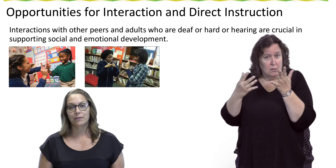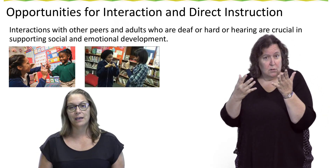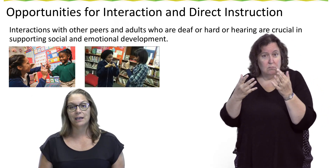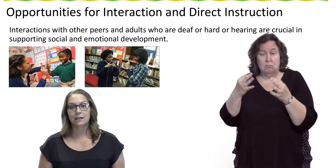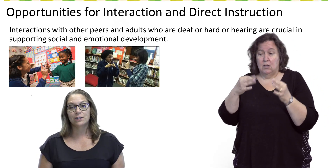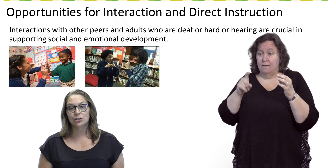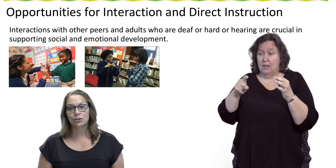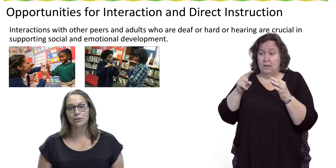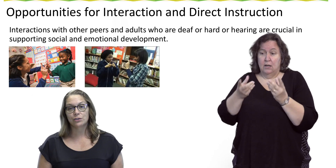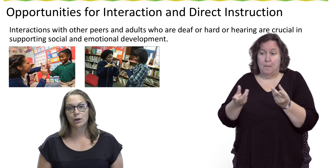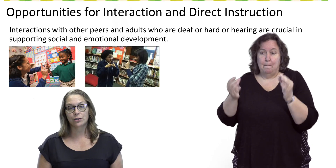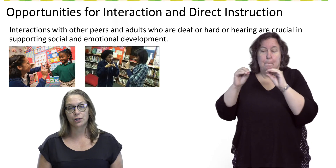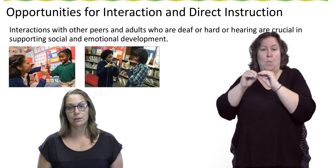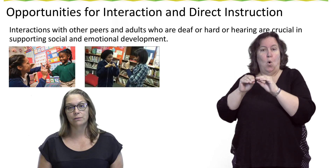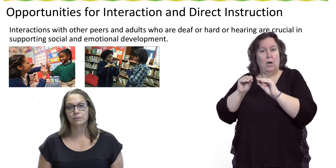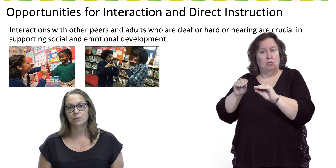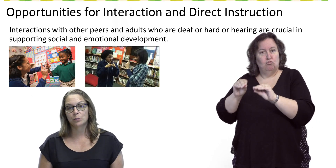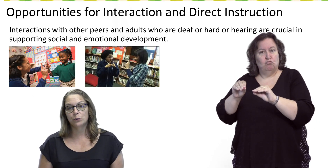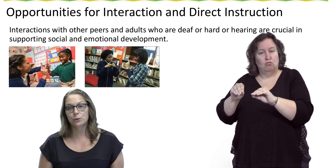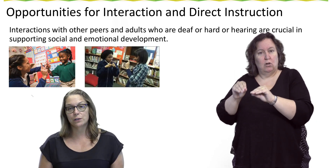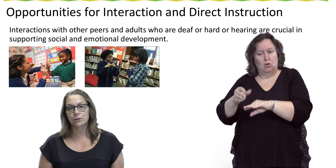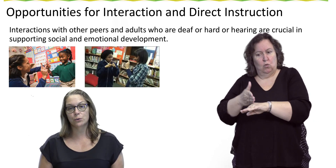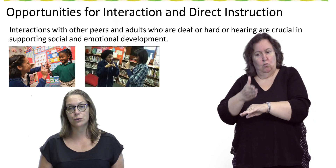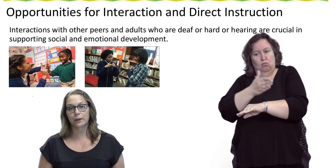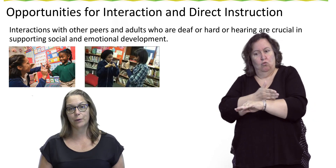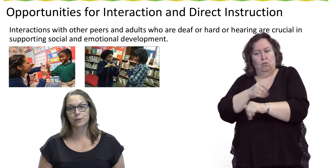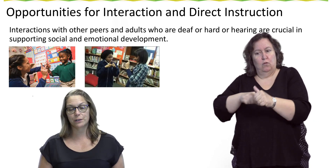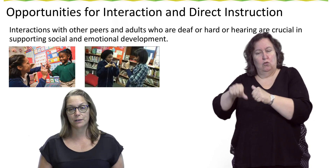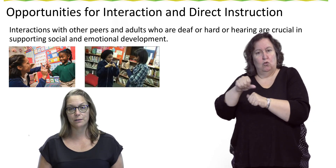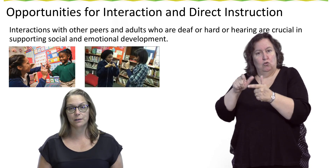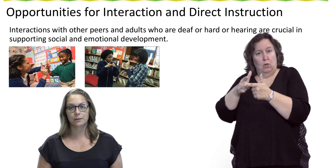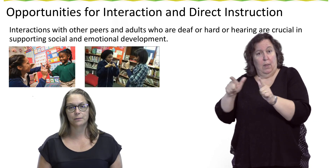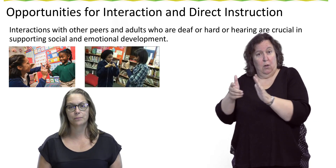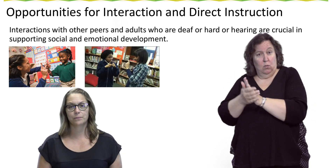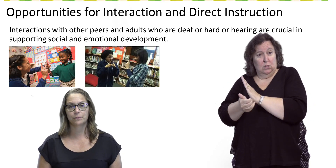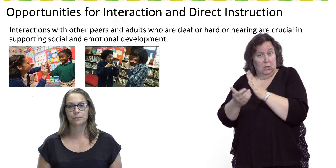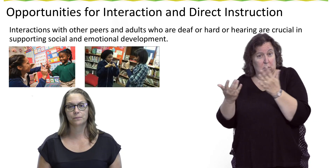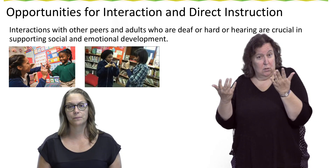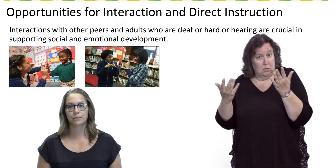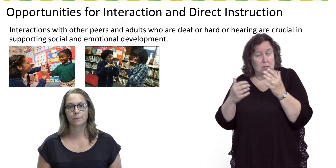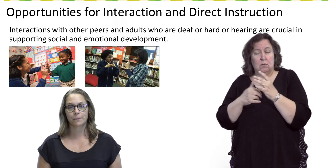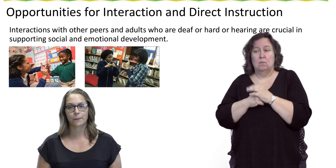and if they need additional instruction to boost their social language skills.